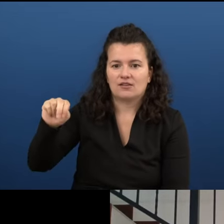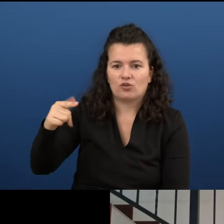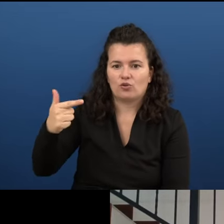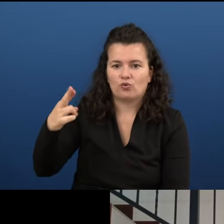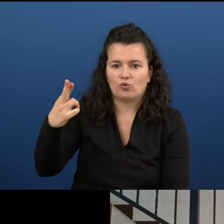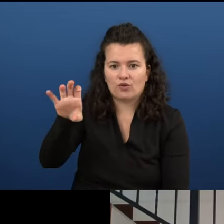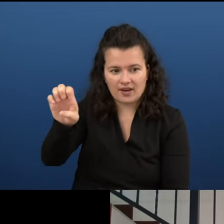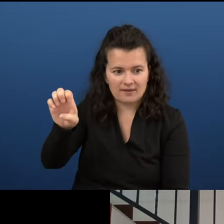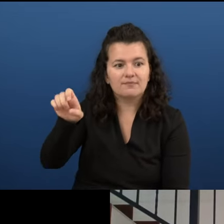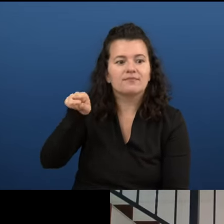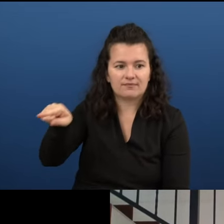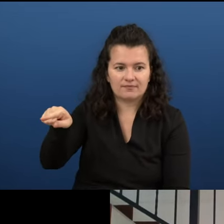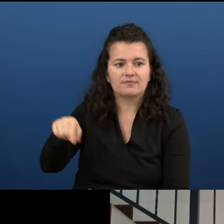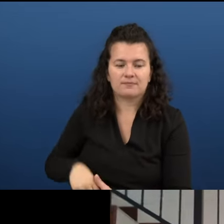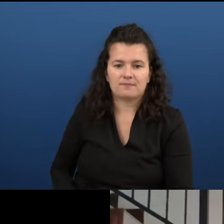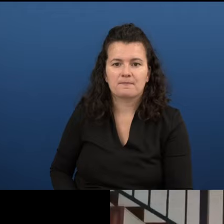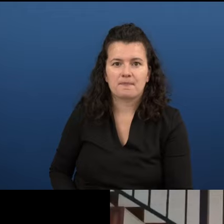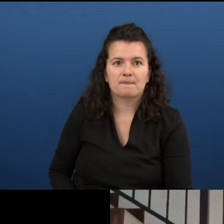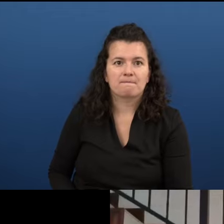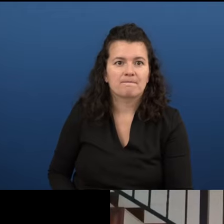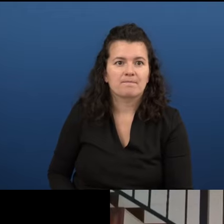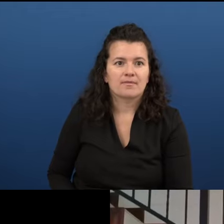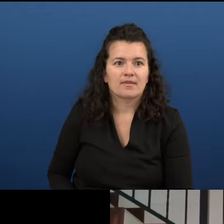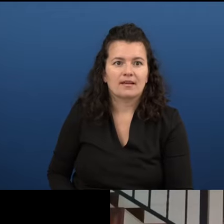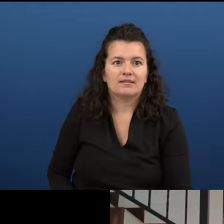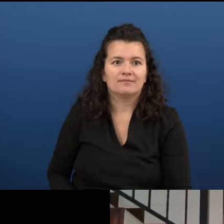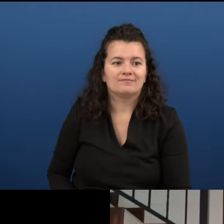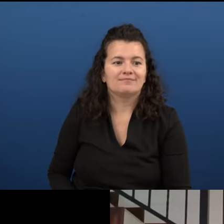and so apologies in advance for any names surnames family names first